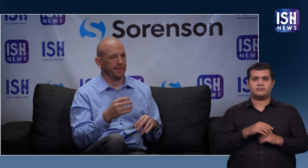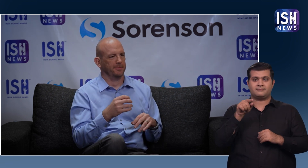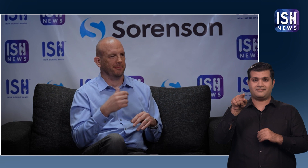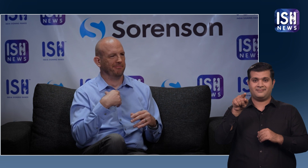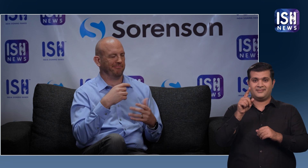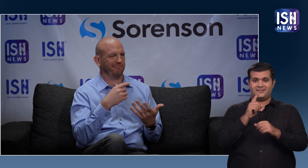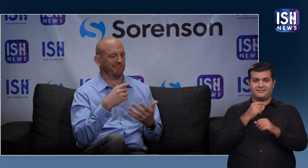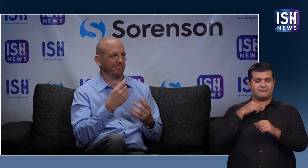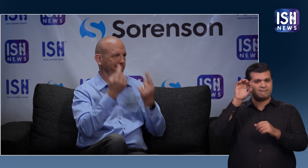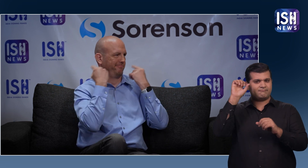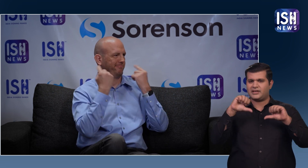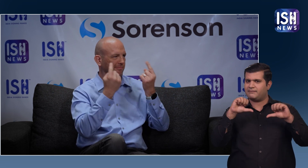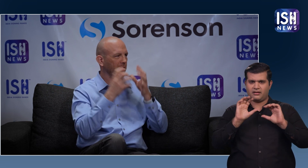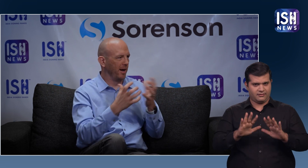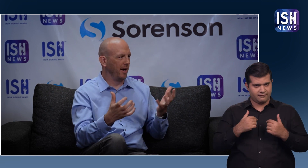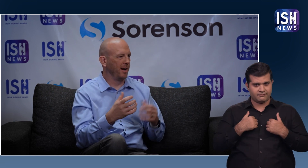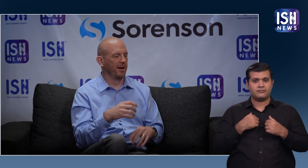I never understood the teachers.